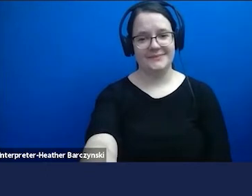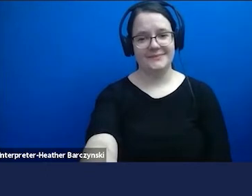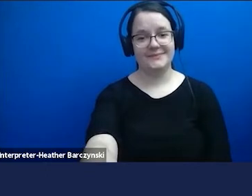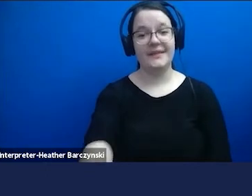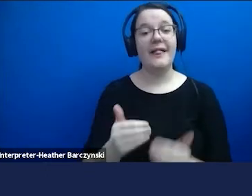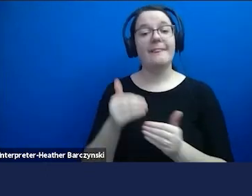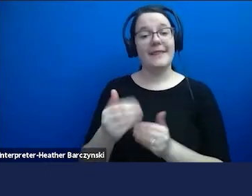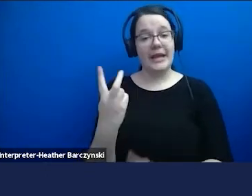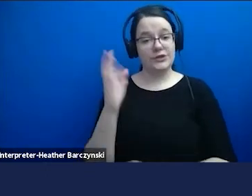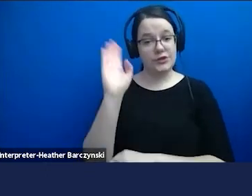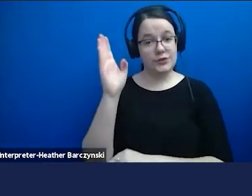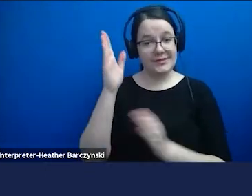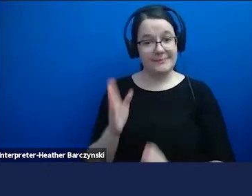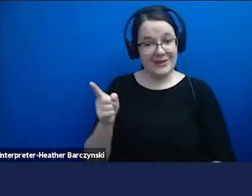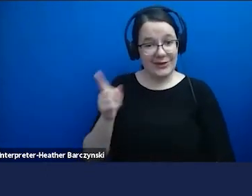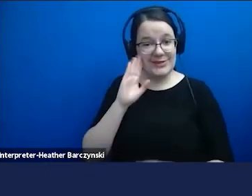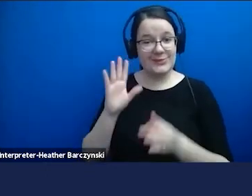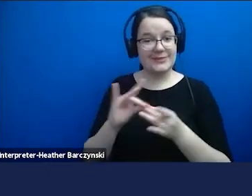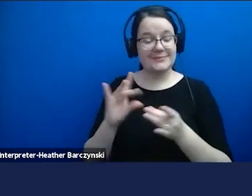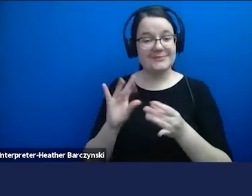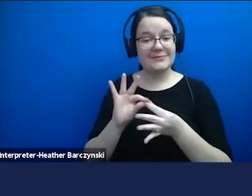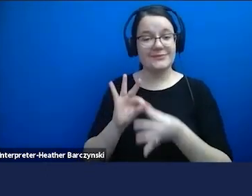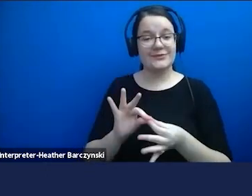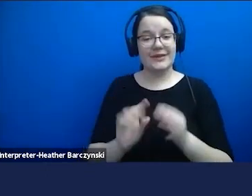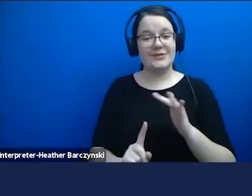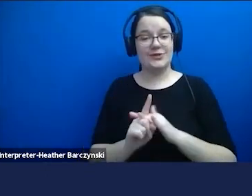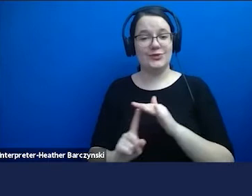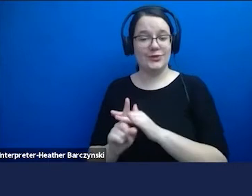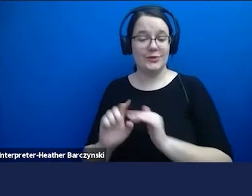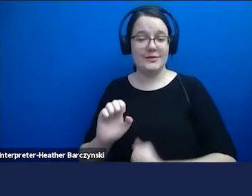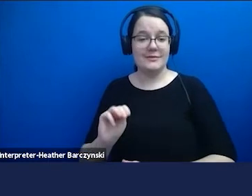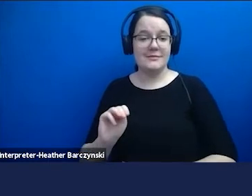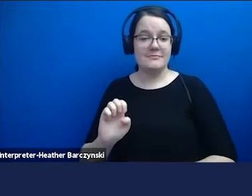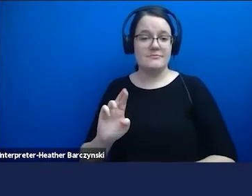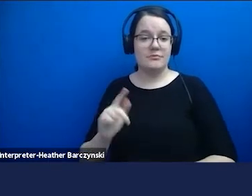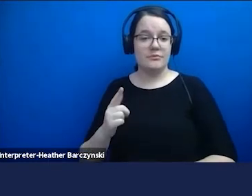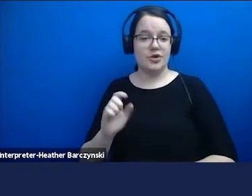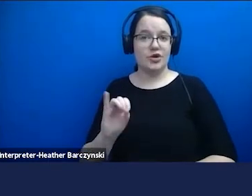speak uh about emerging uh sars kovi ii variants and i'm going to introduce both speakers um at